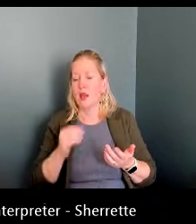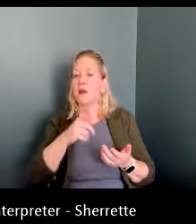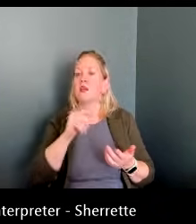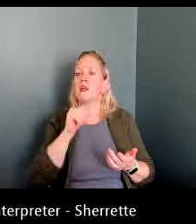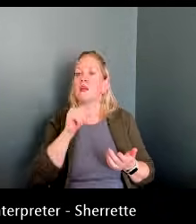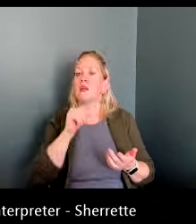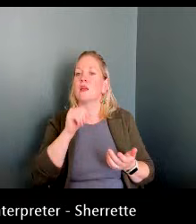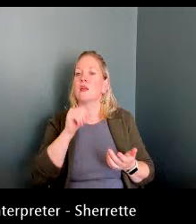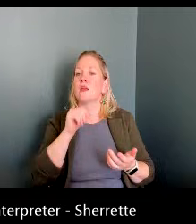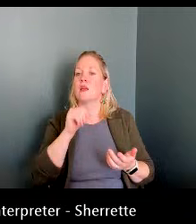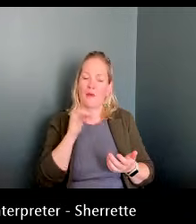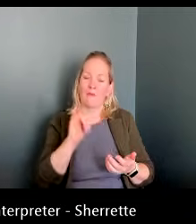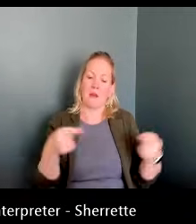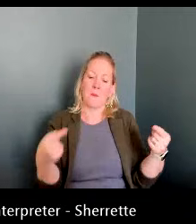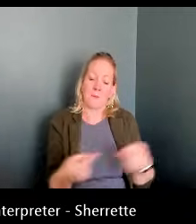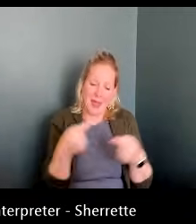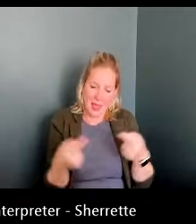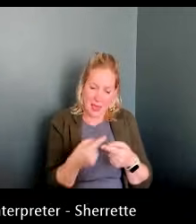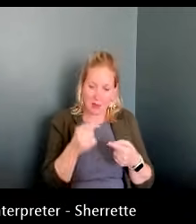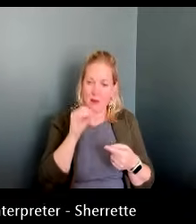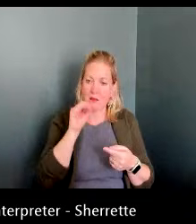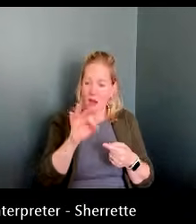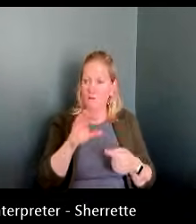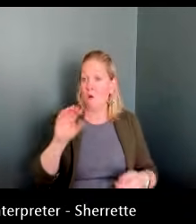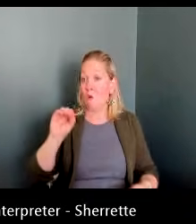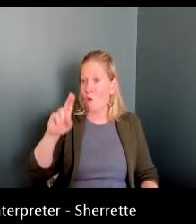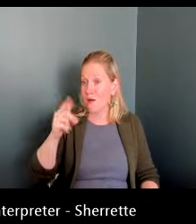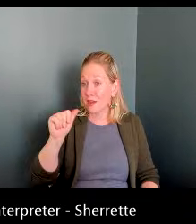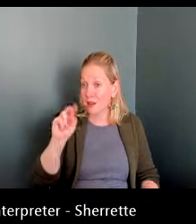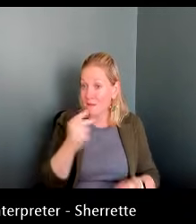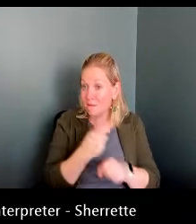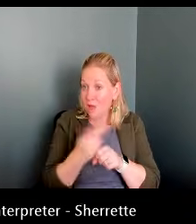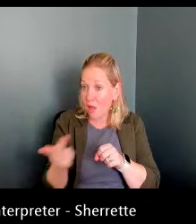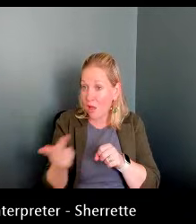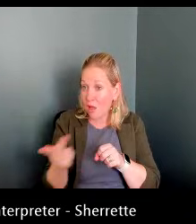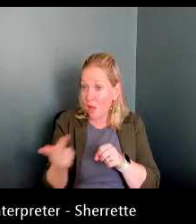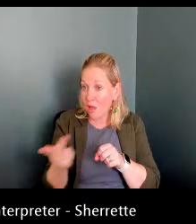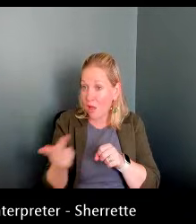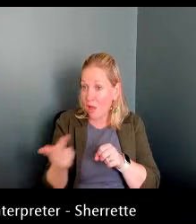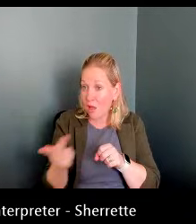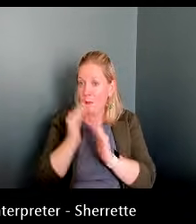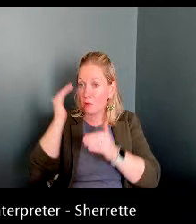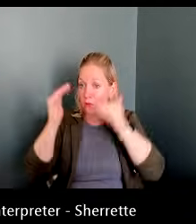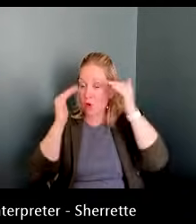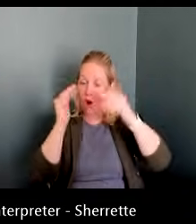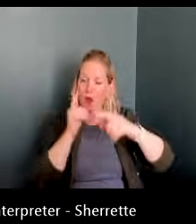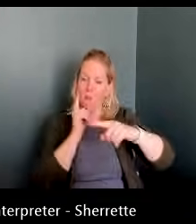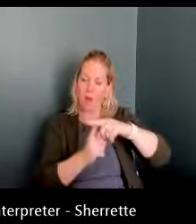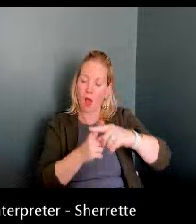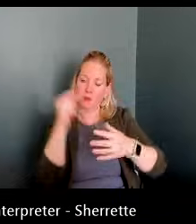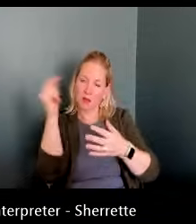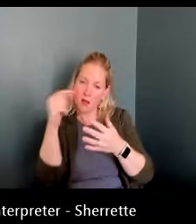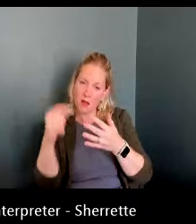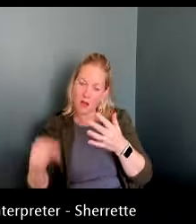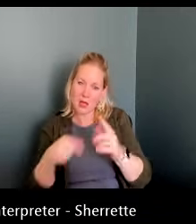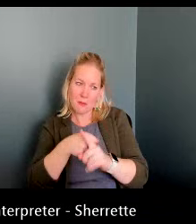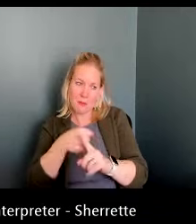damage of adulthood, all of the downstream effects that are shown in the bottom right.